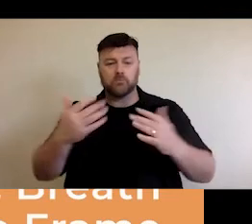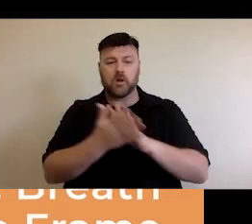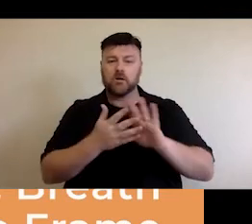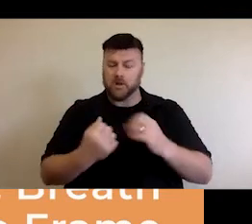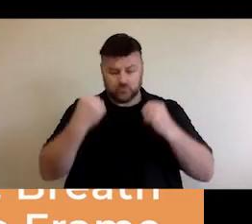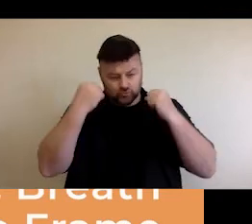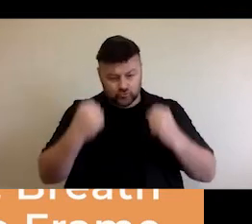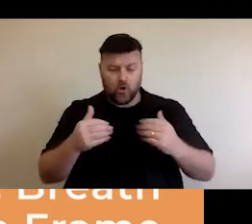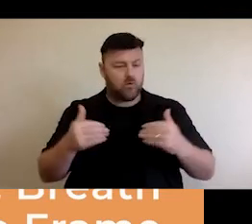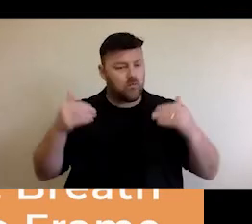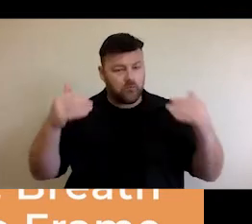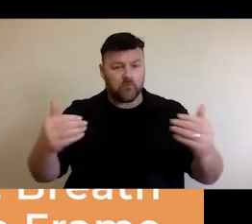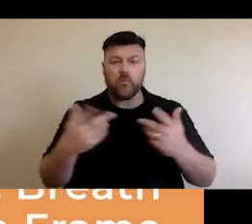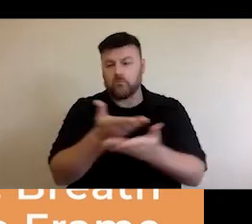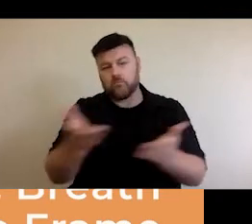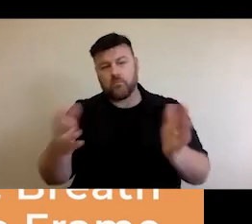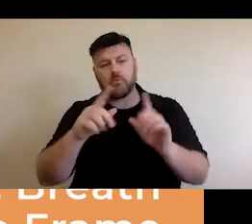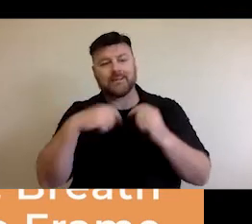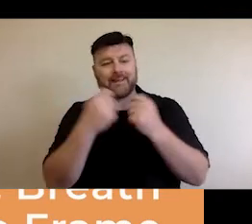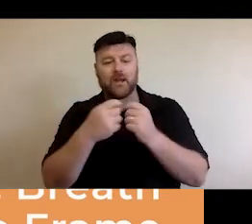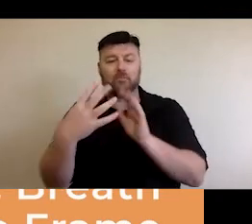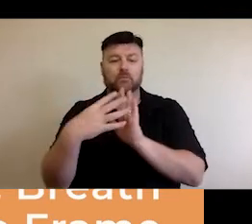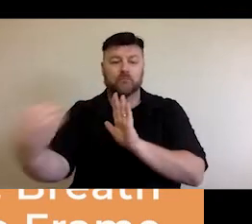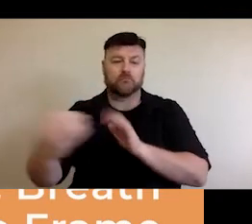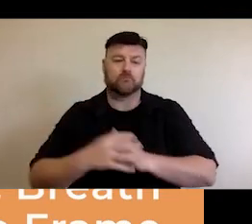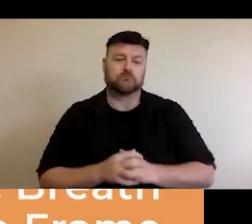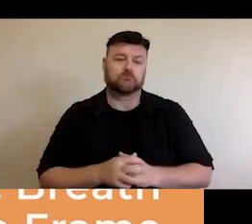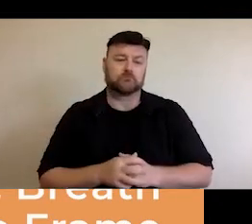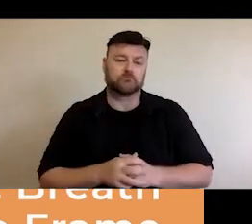for the rest of the team to follow. Now I'm also going to lean into some